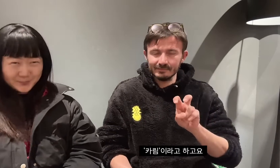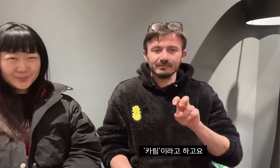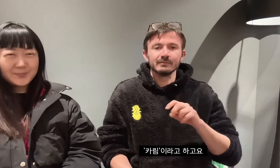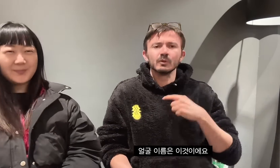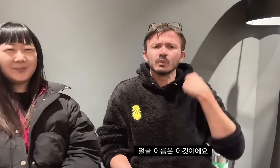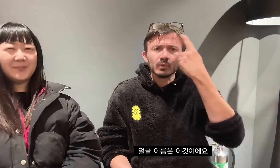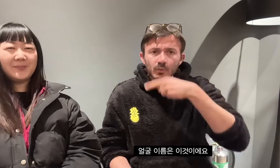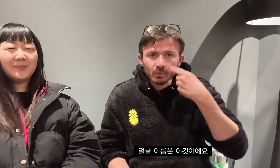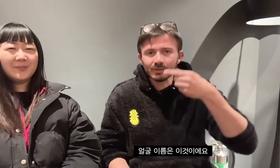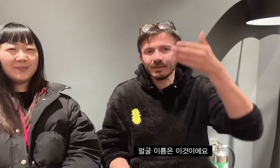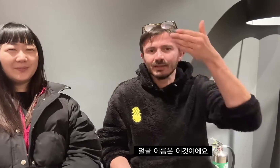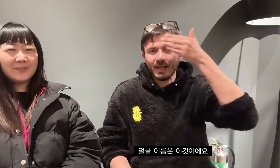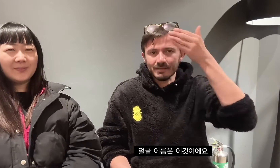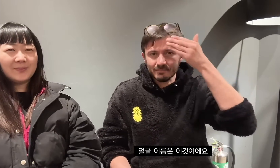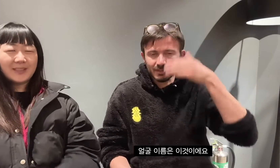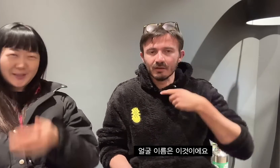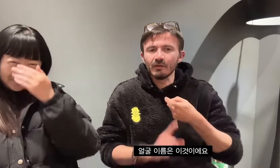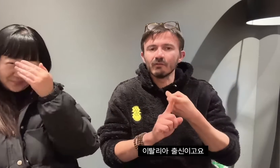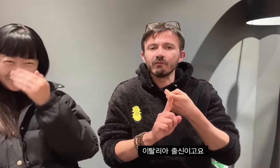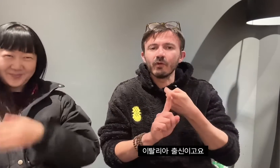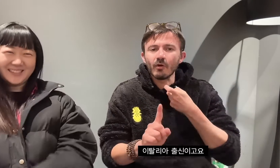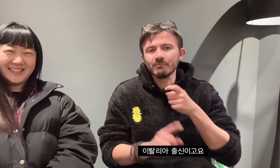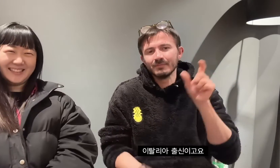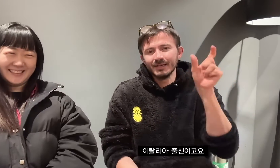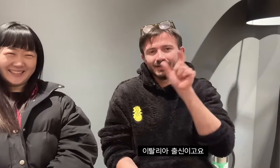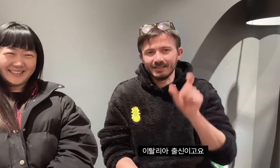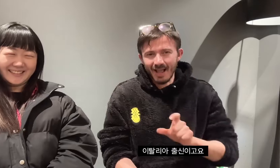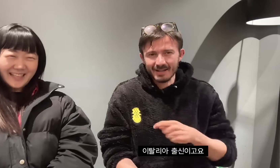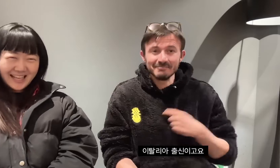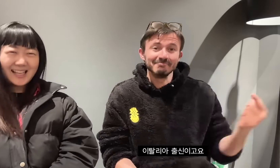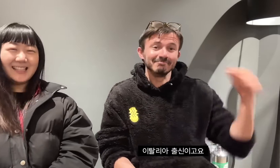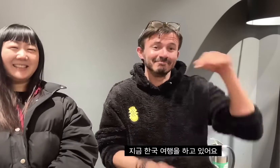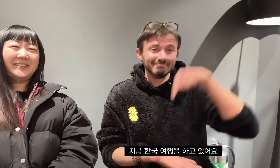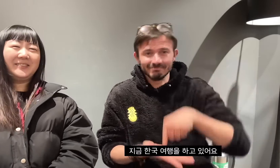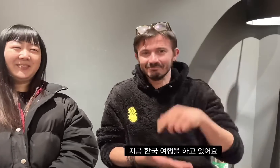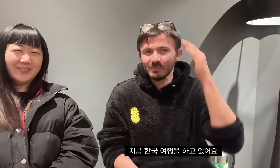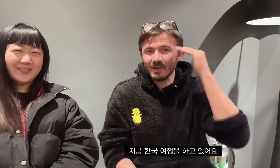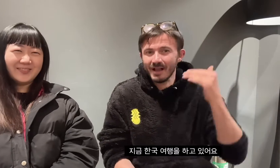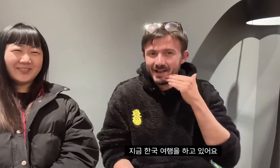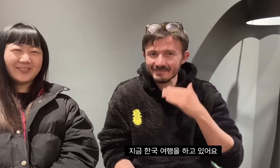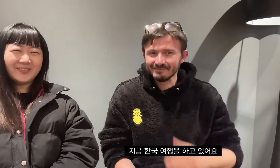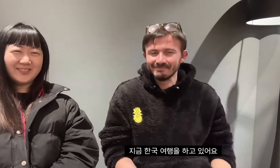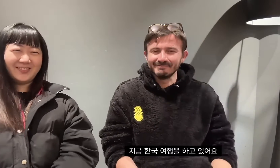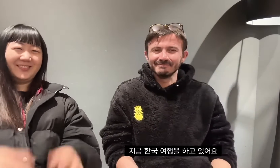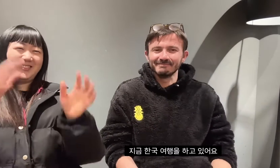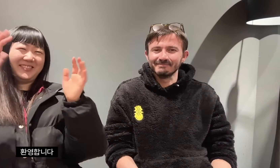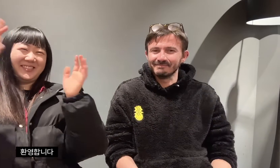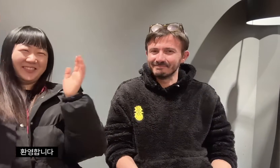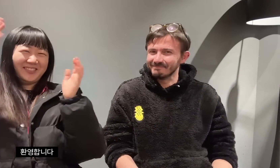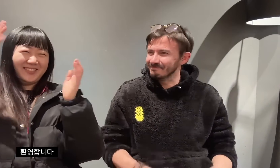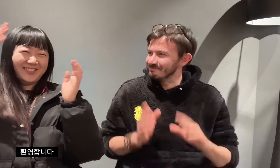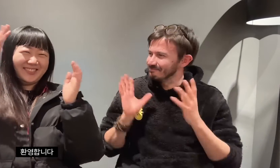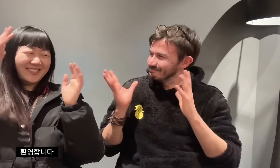The sign name is this. I am from Italy. I am currently traveling in Korea.